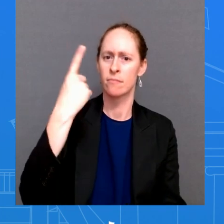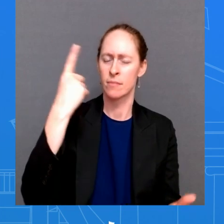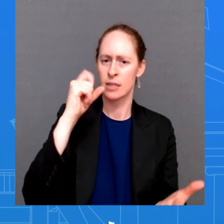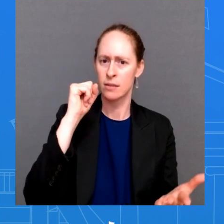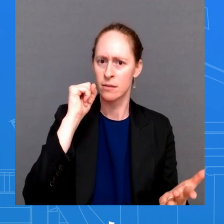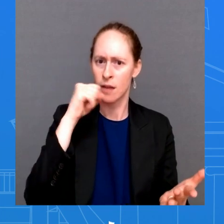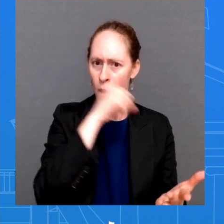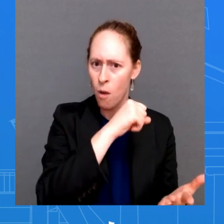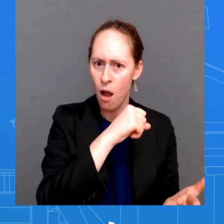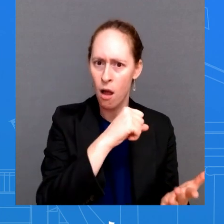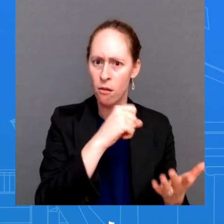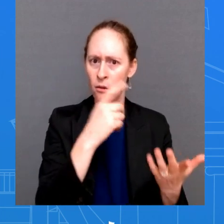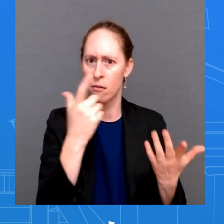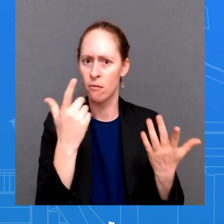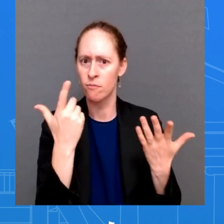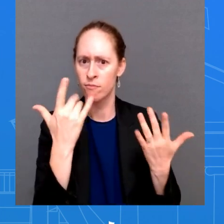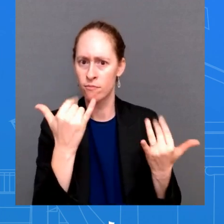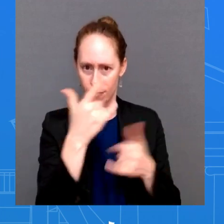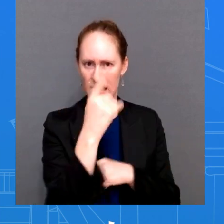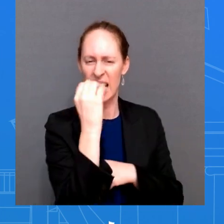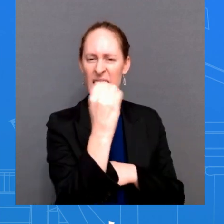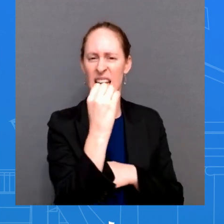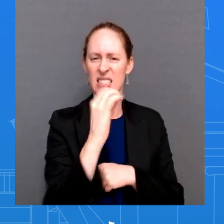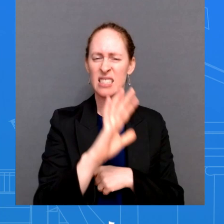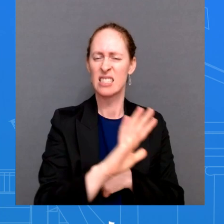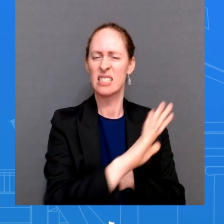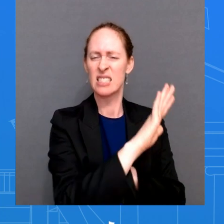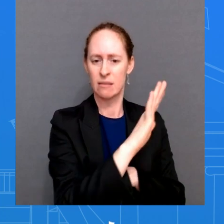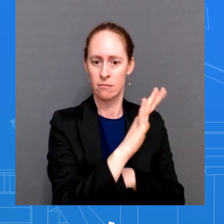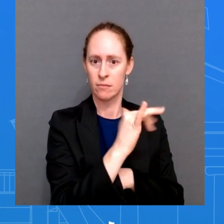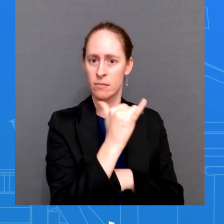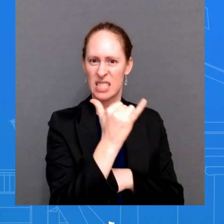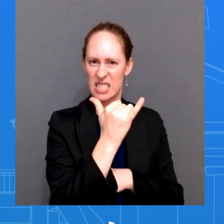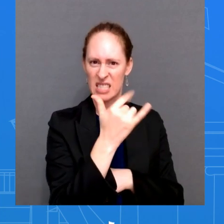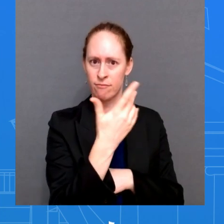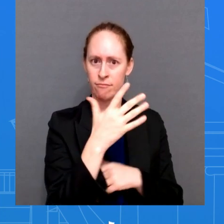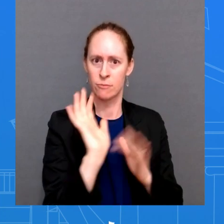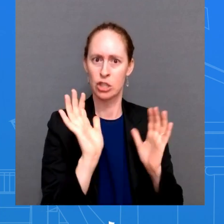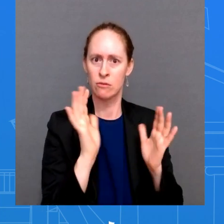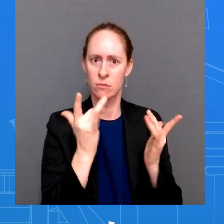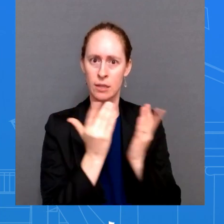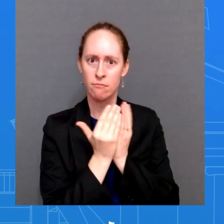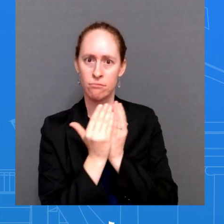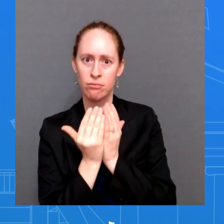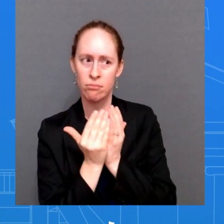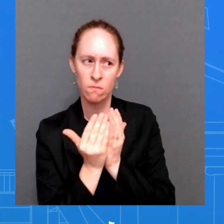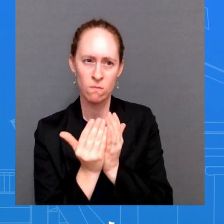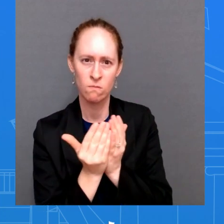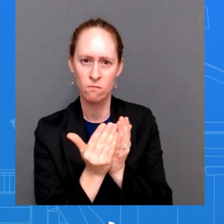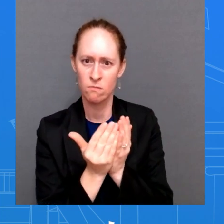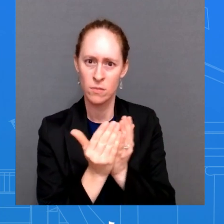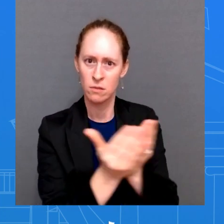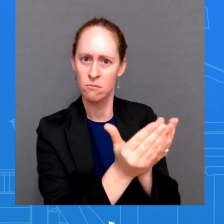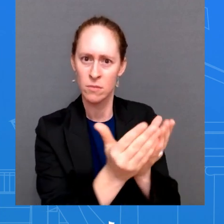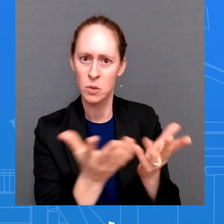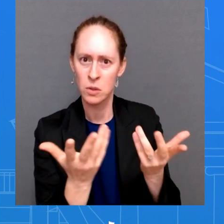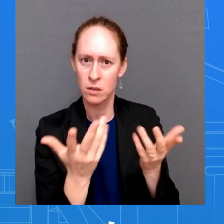The Press: Can you characterize any communications that you guys have had with the Taiwan military as they get ready for these PLA drills? Ms. Jean-Pierre: I don't have -- I don't have more to share on that.